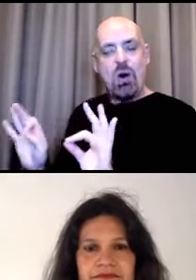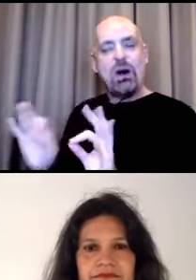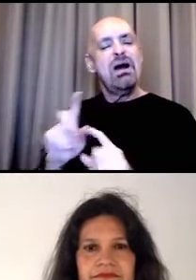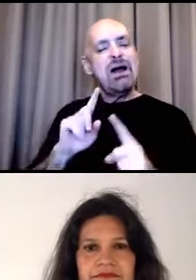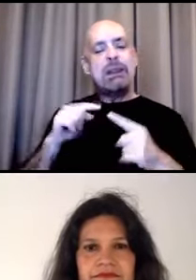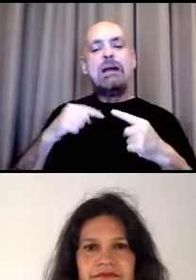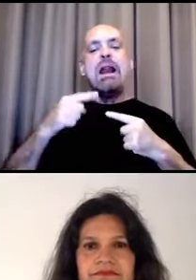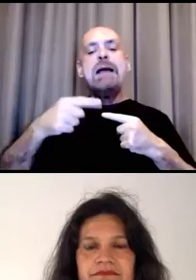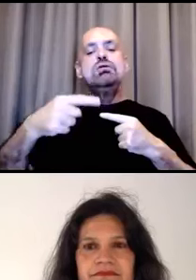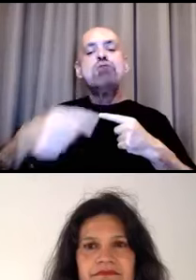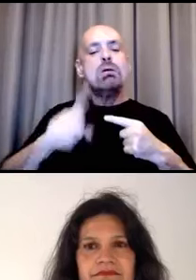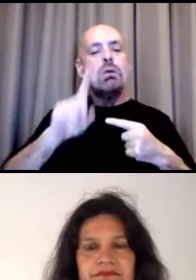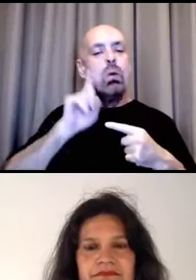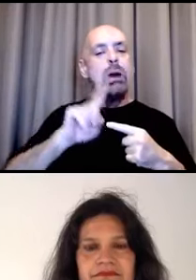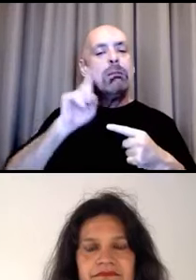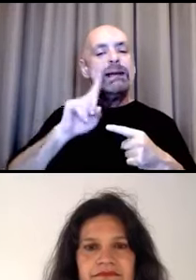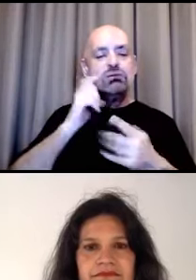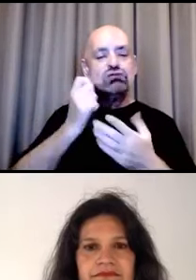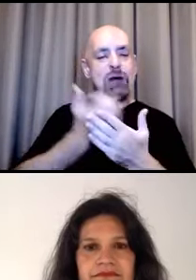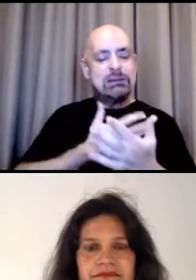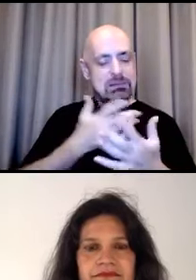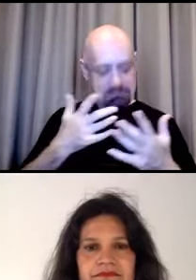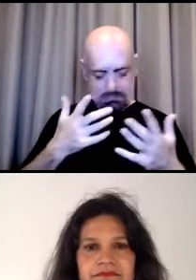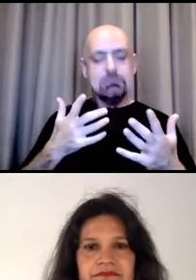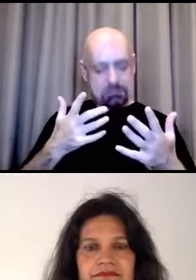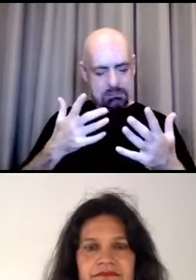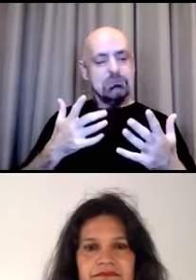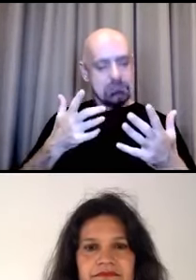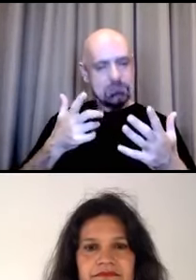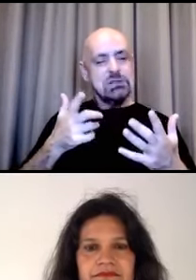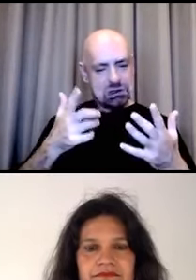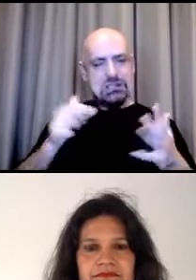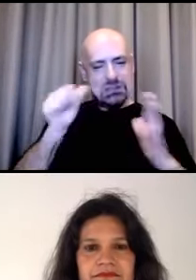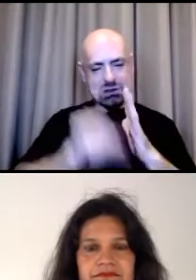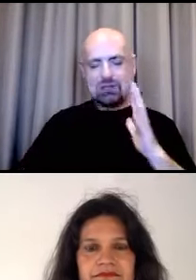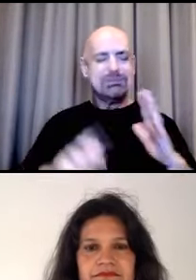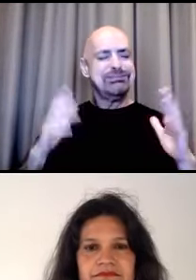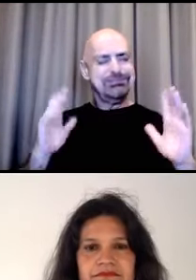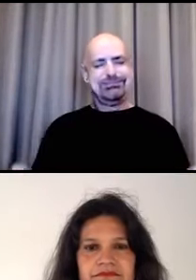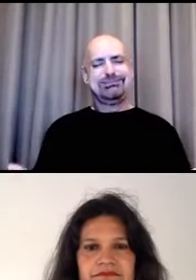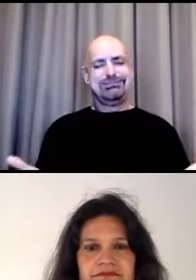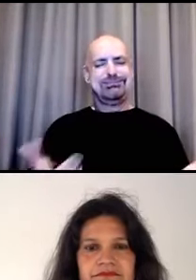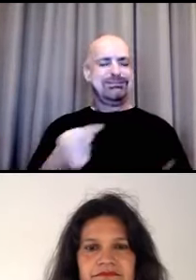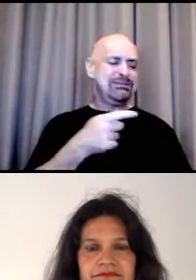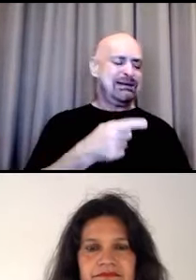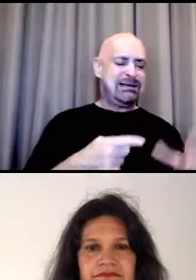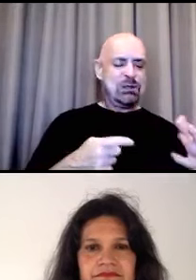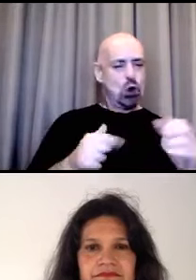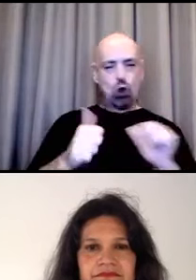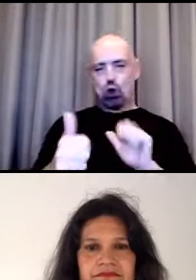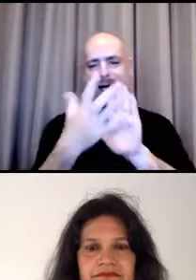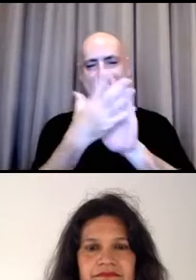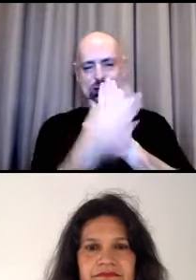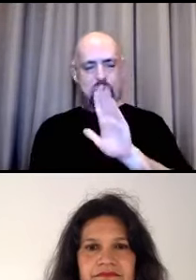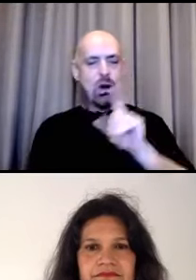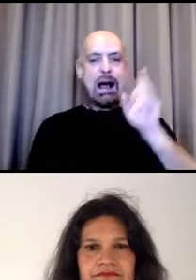human rights advocacy be taking for a future. That's quite a big questions so perhaps I